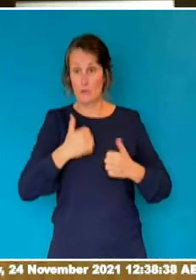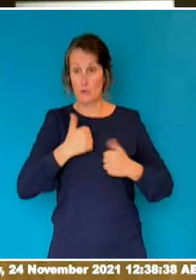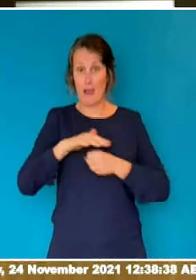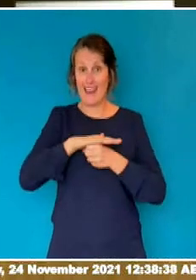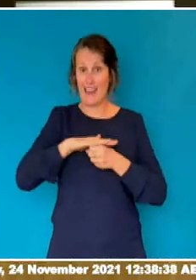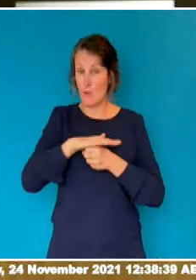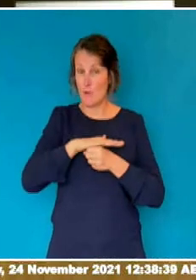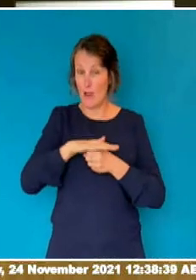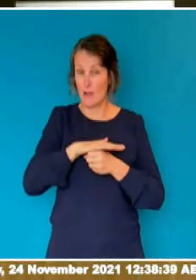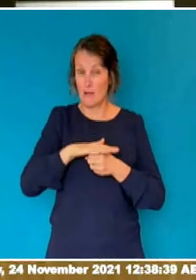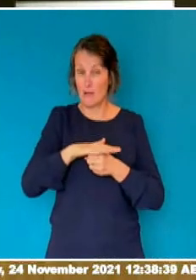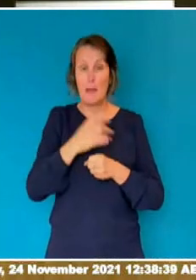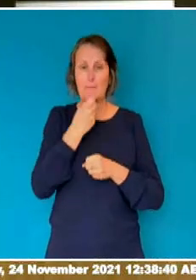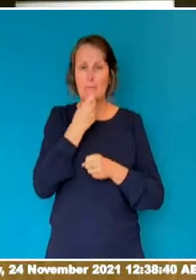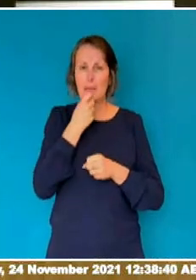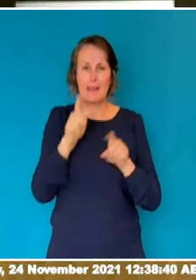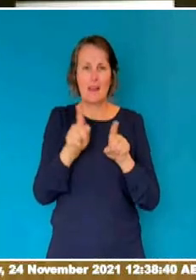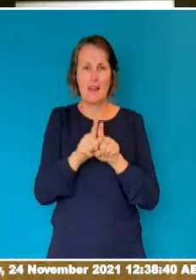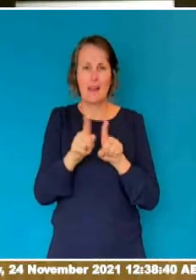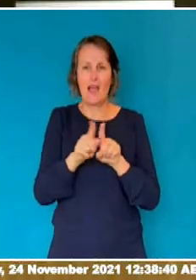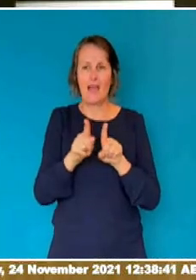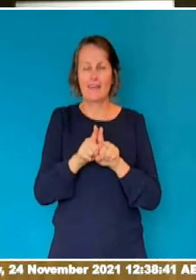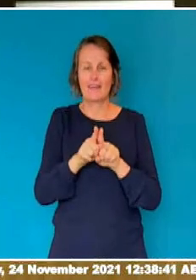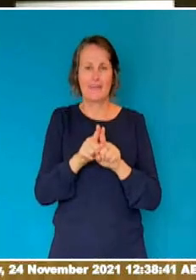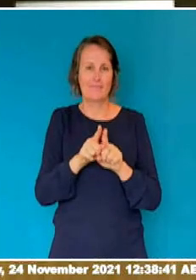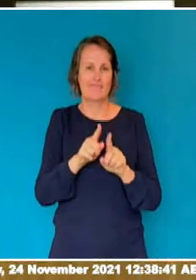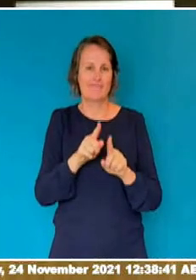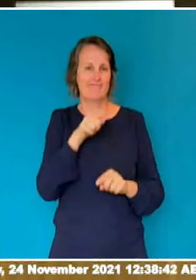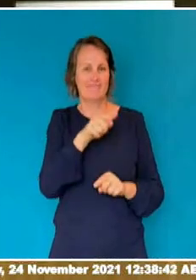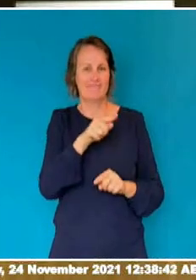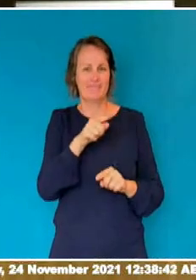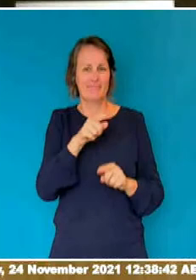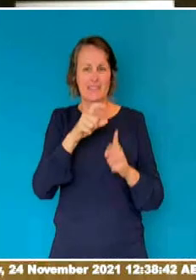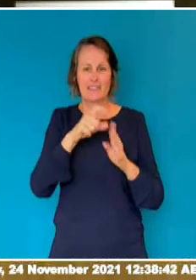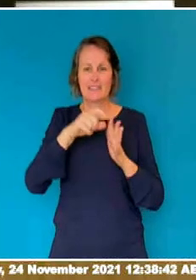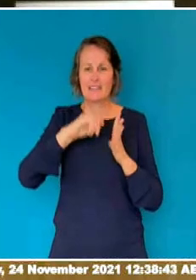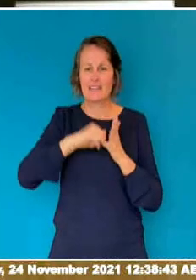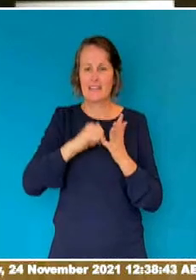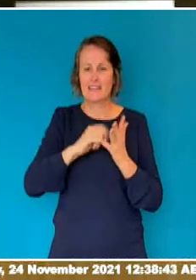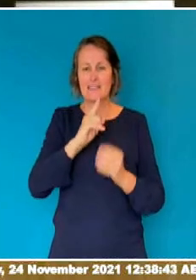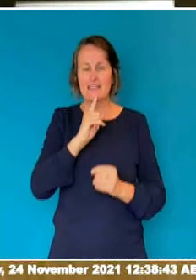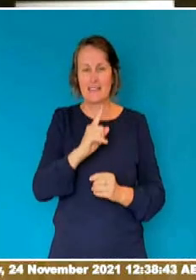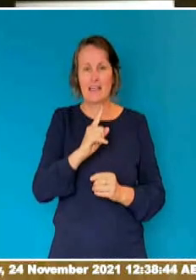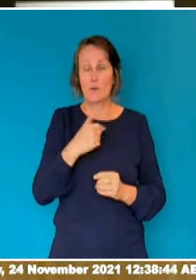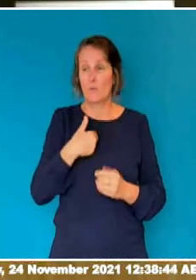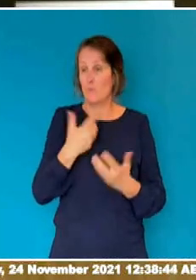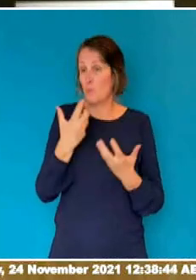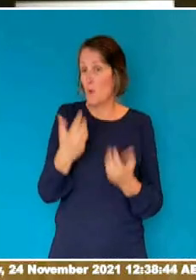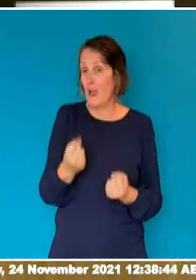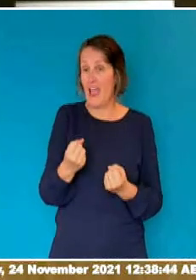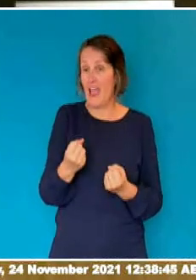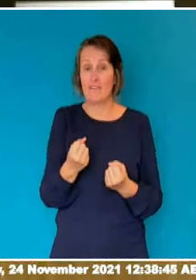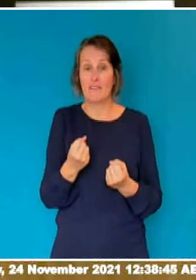But much like my colleague at DSS, we also will have any number of adjustments that are